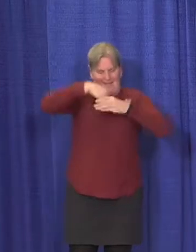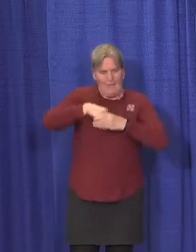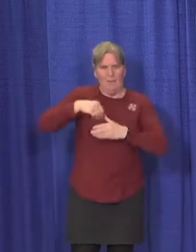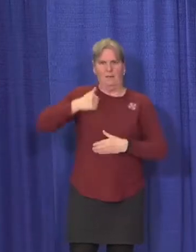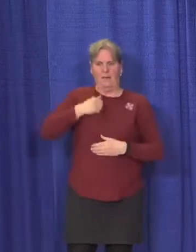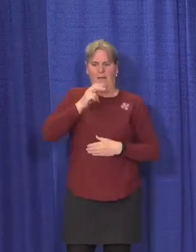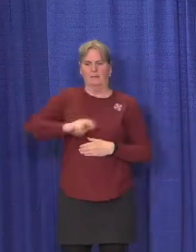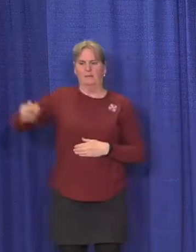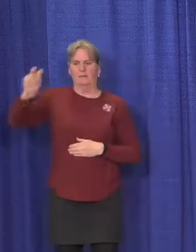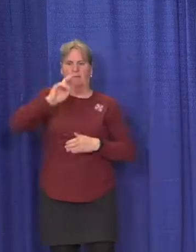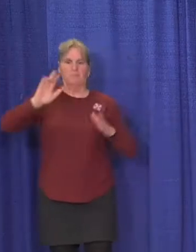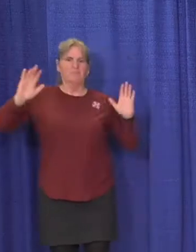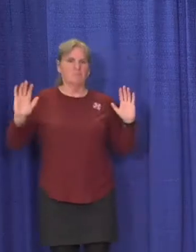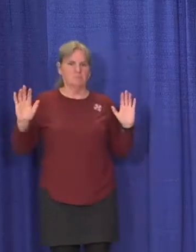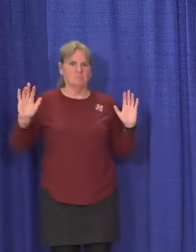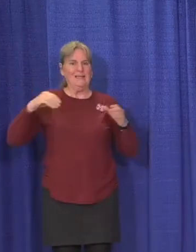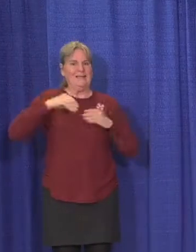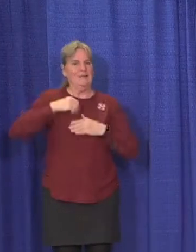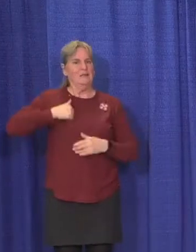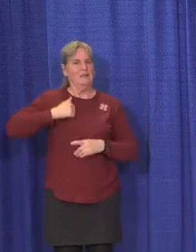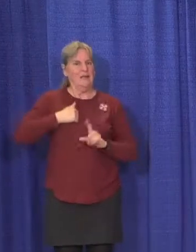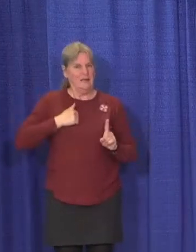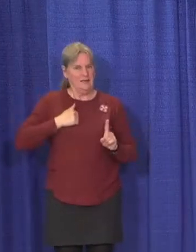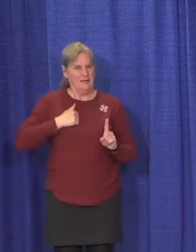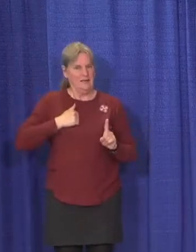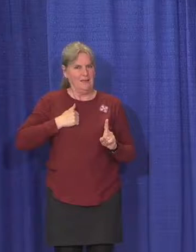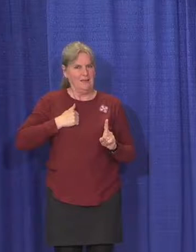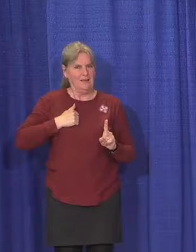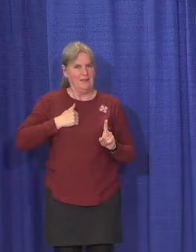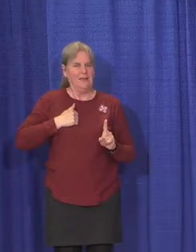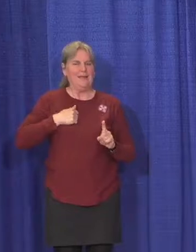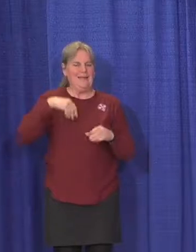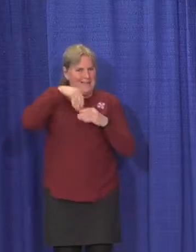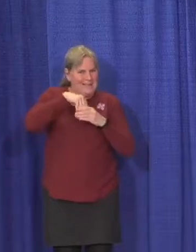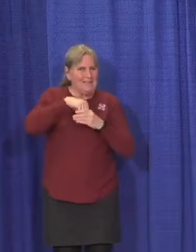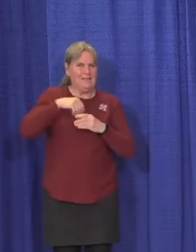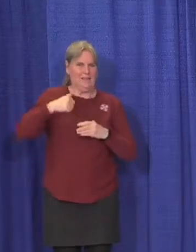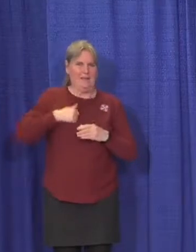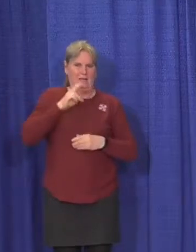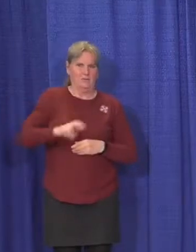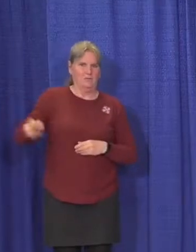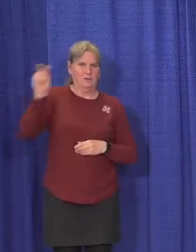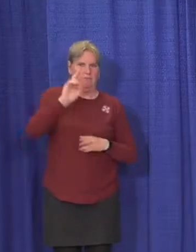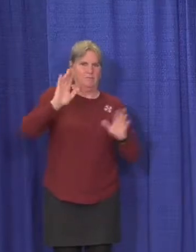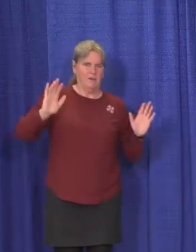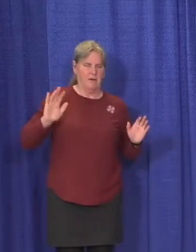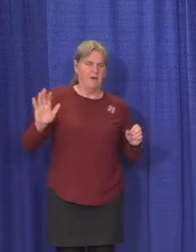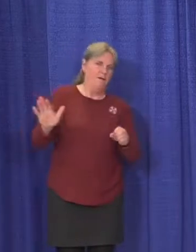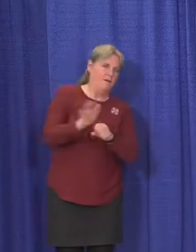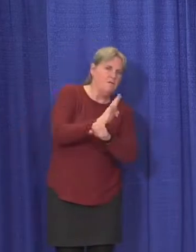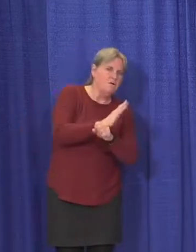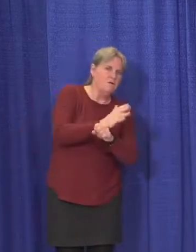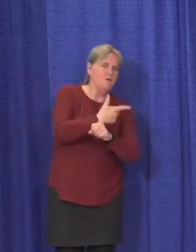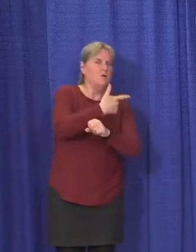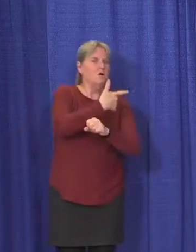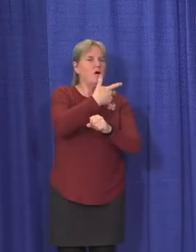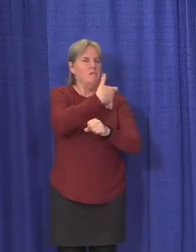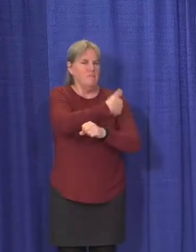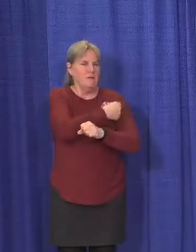arrived or returned from domestic travel into Yukon. From domestic travel in Canada.